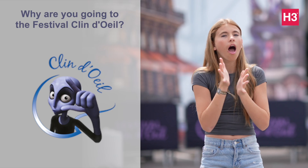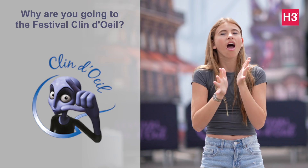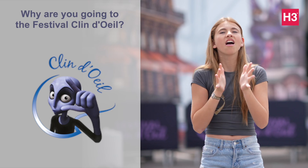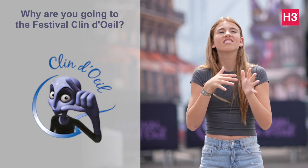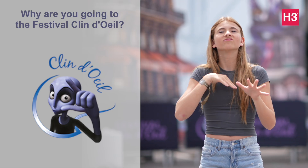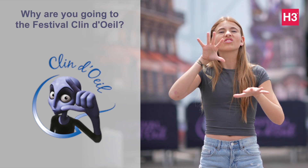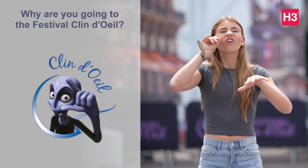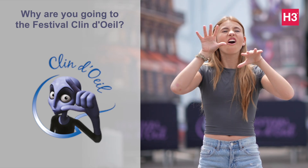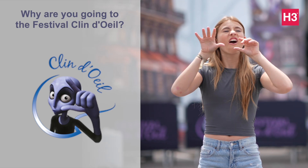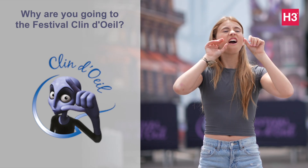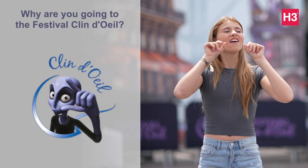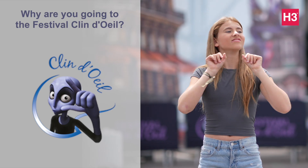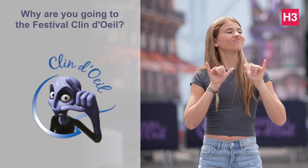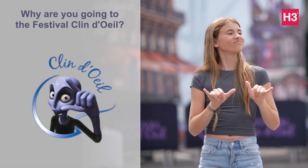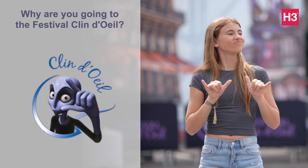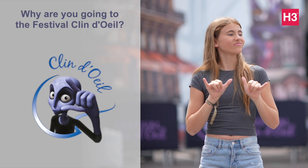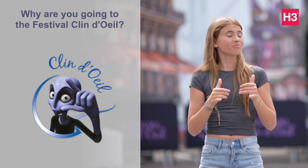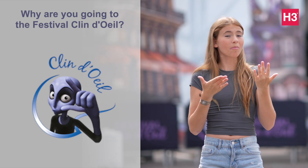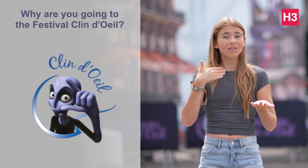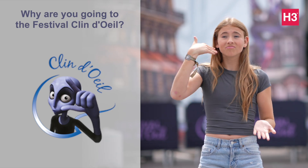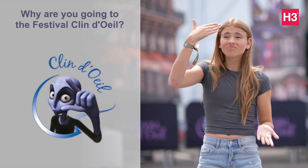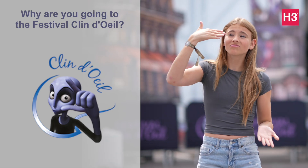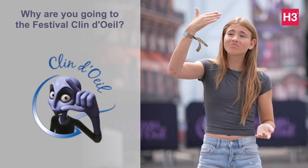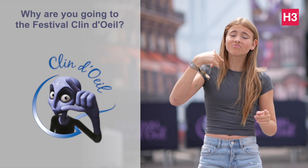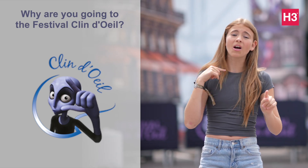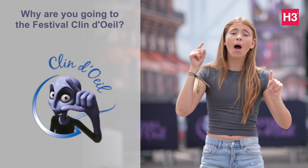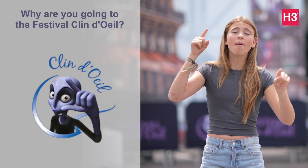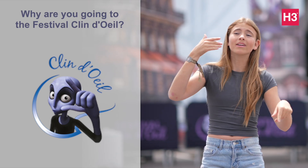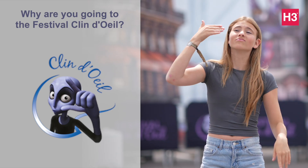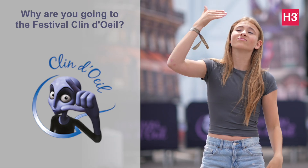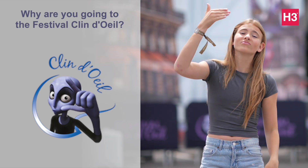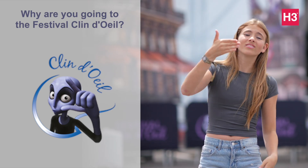I look forward to attending this festival in the years to come